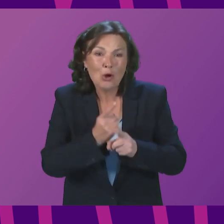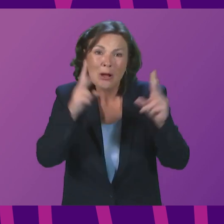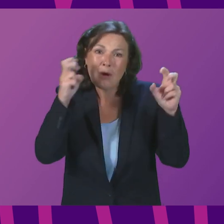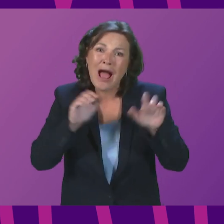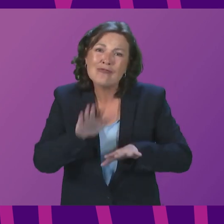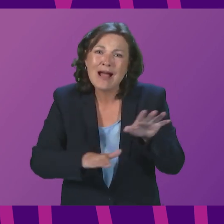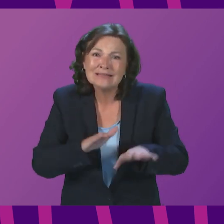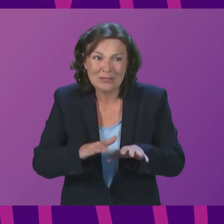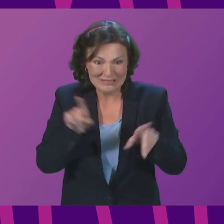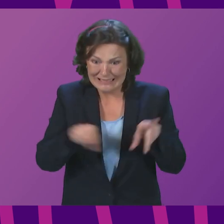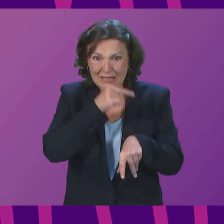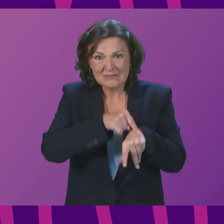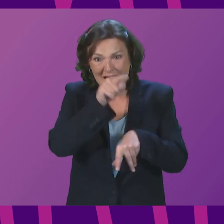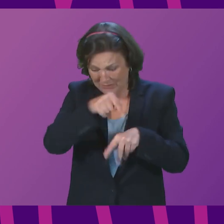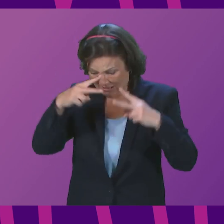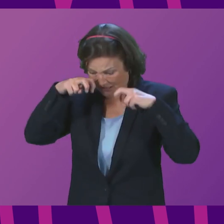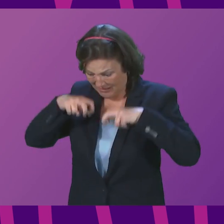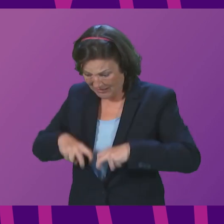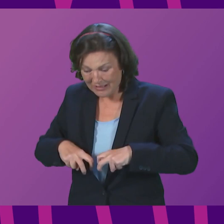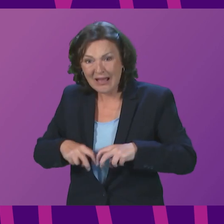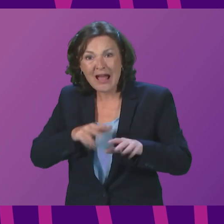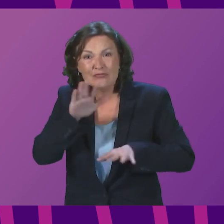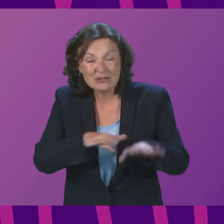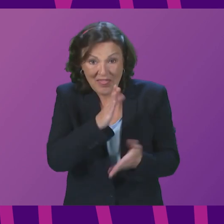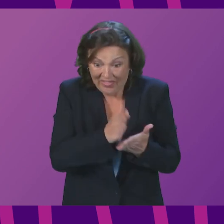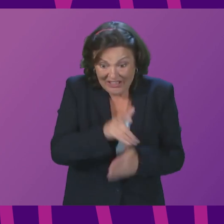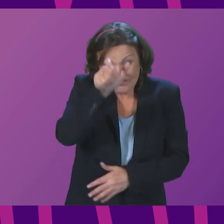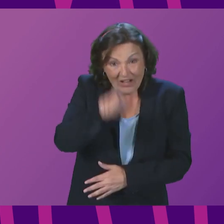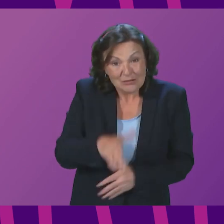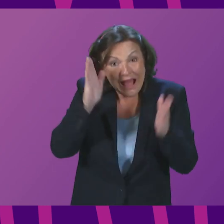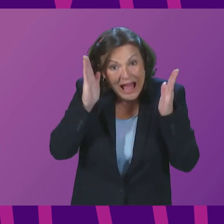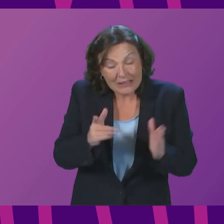It has taken the victim going to the press for the First Minister to talk about taking